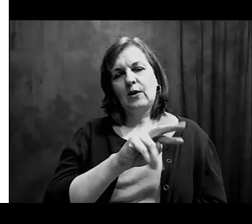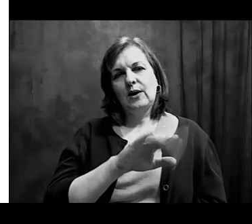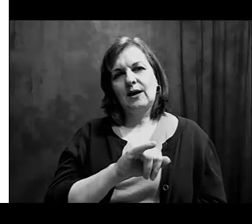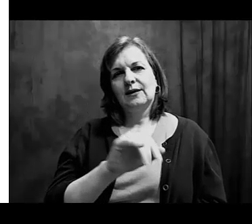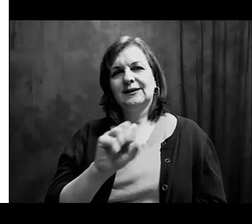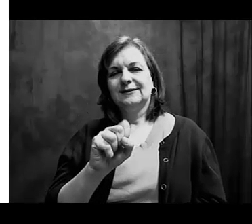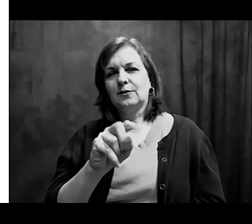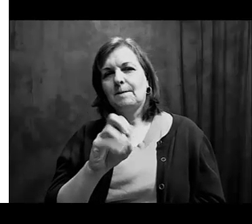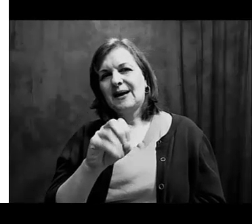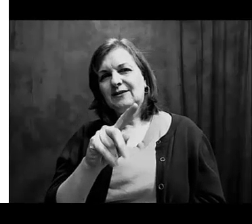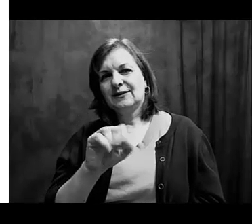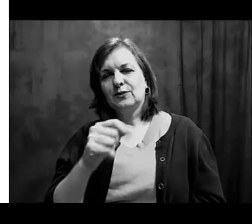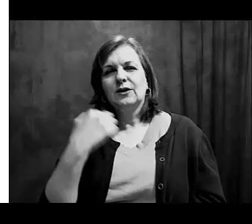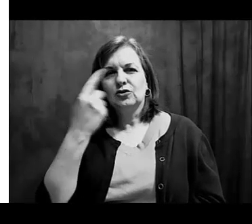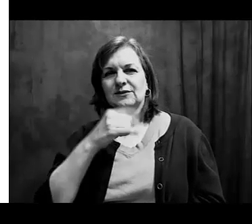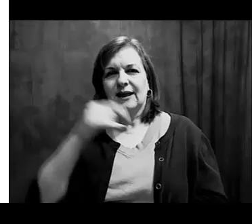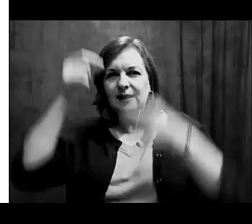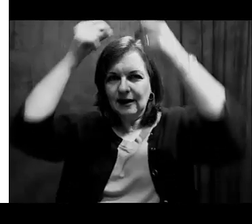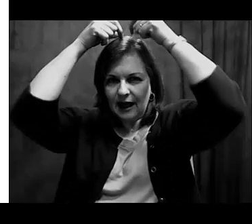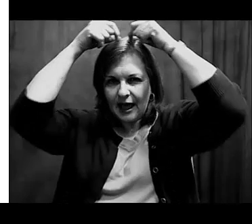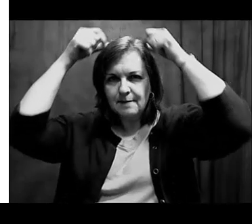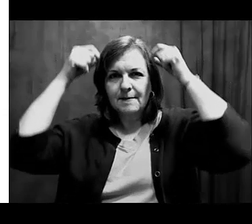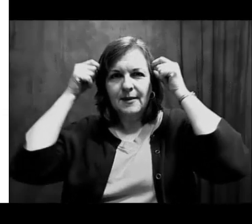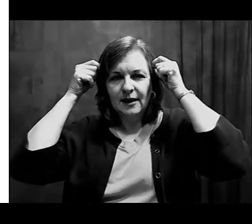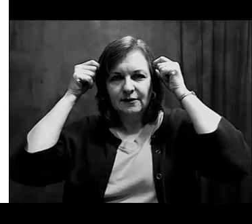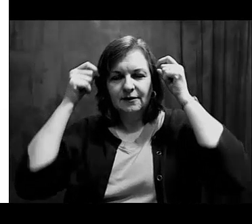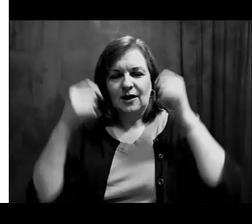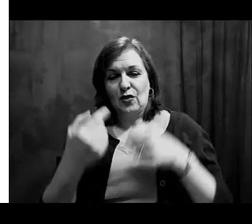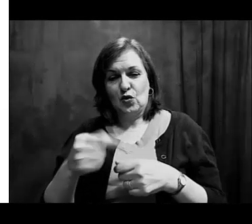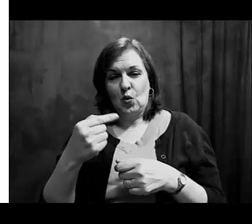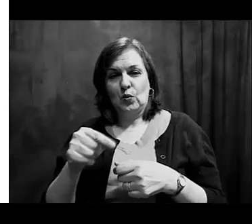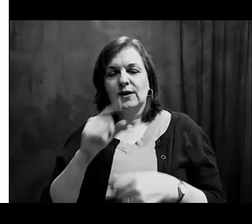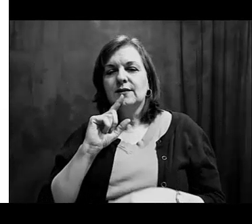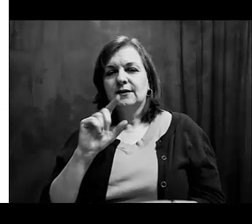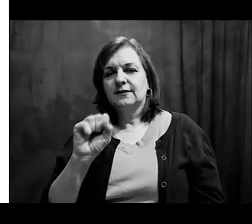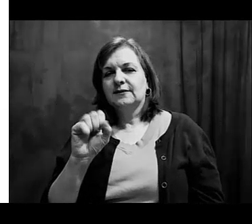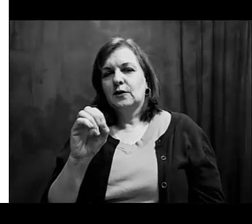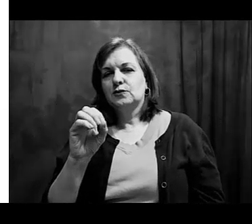head here -- the green one is somatosensory